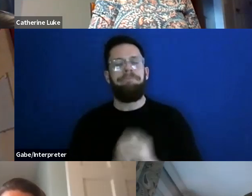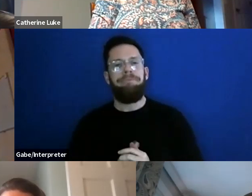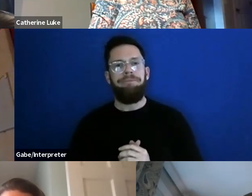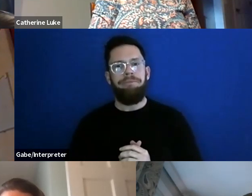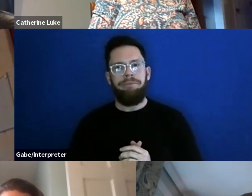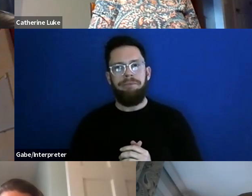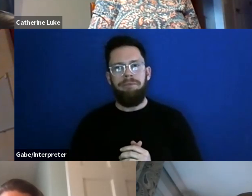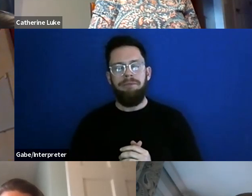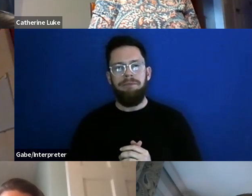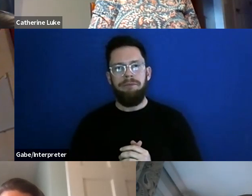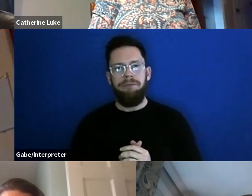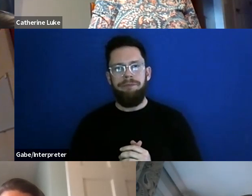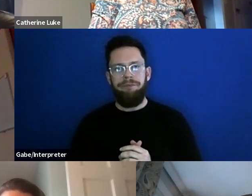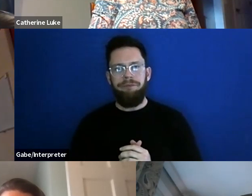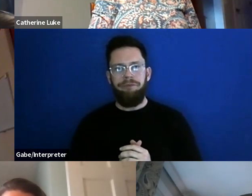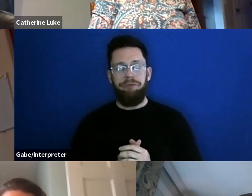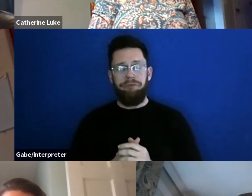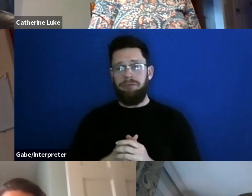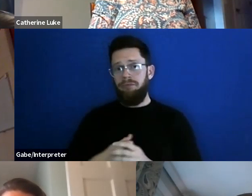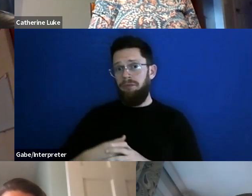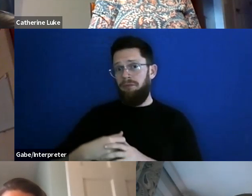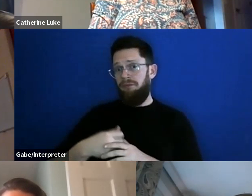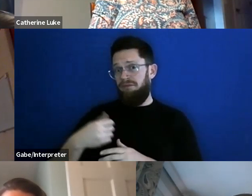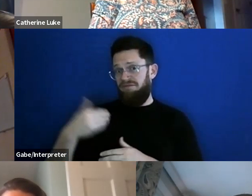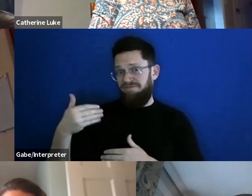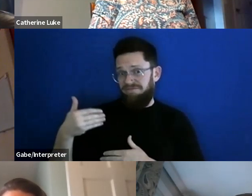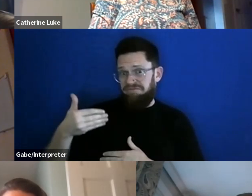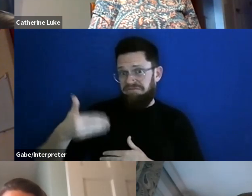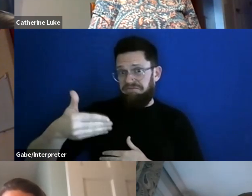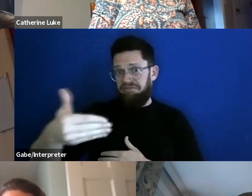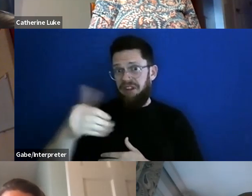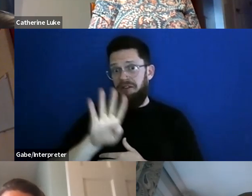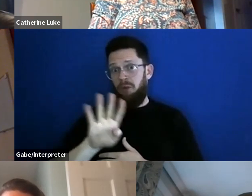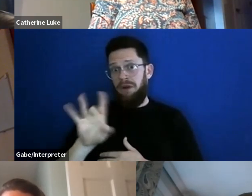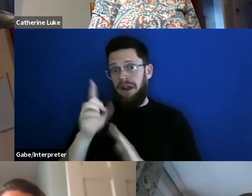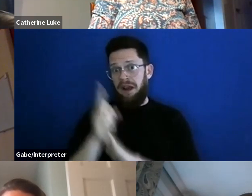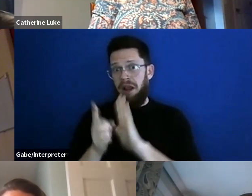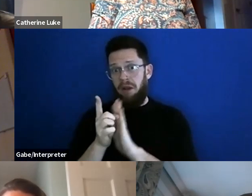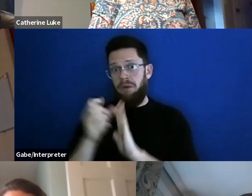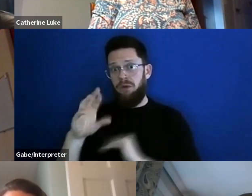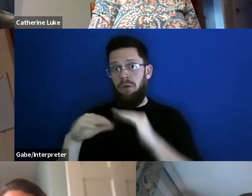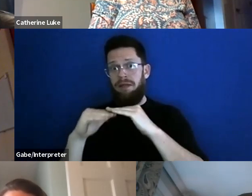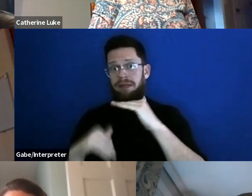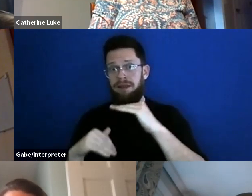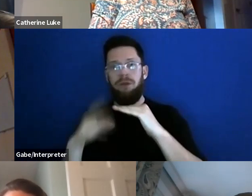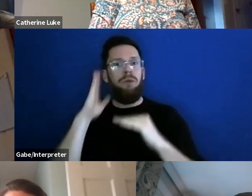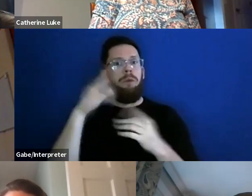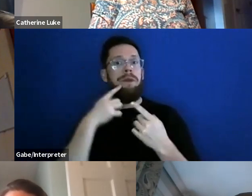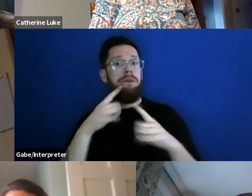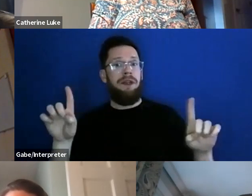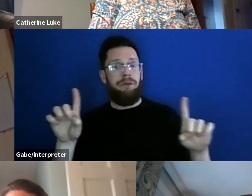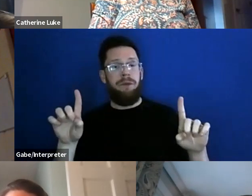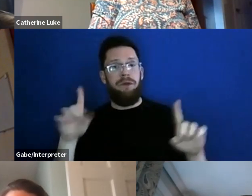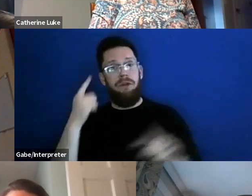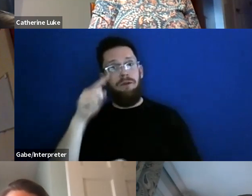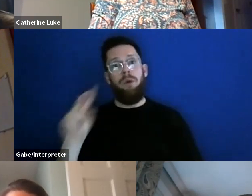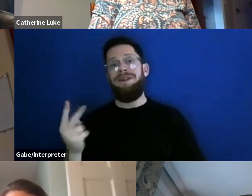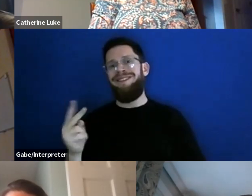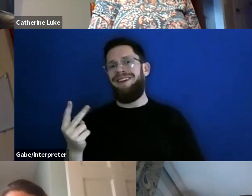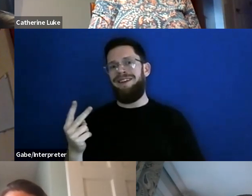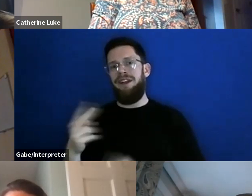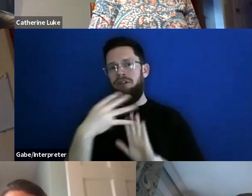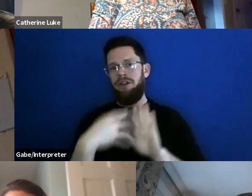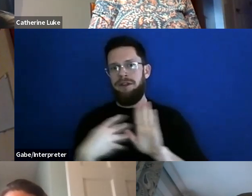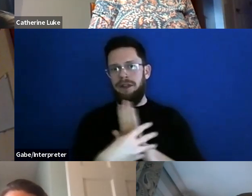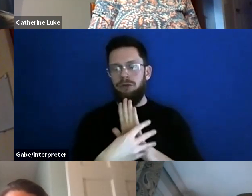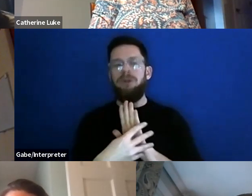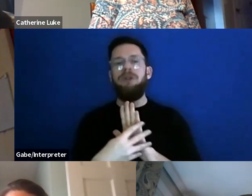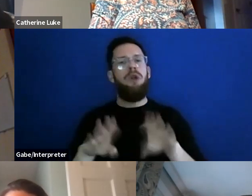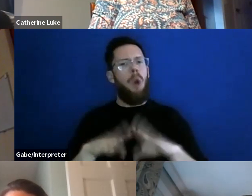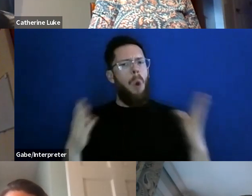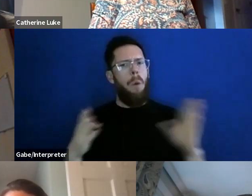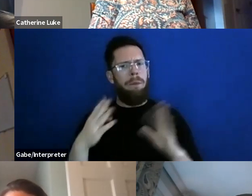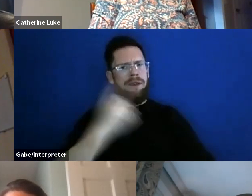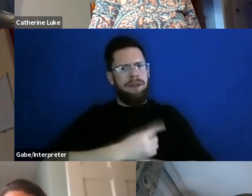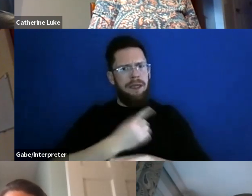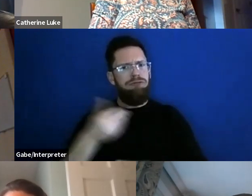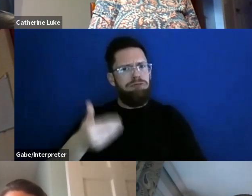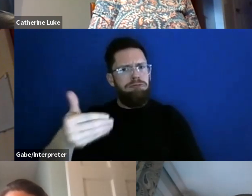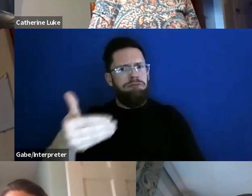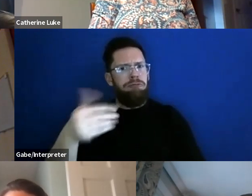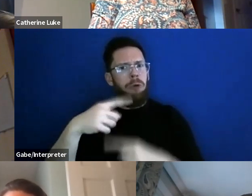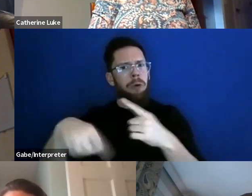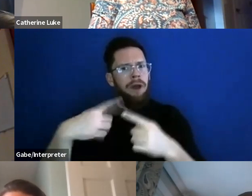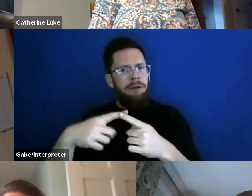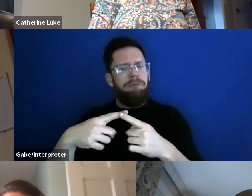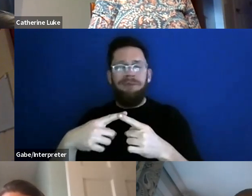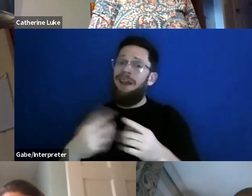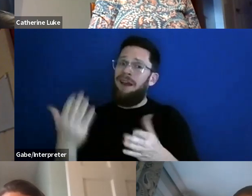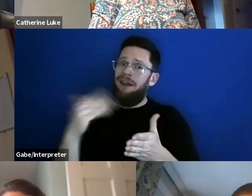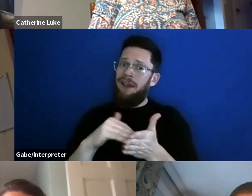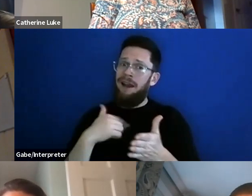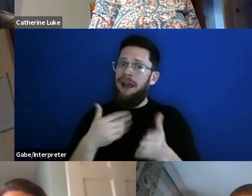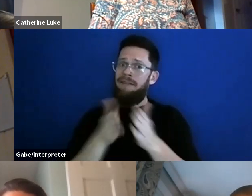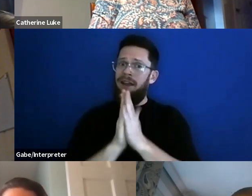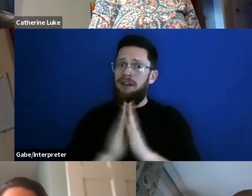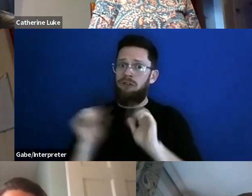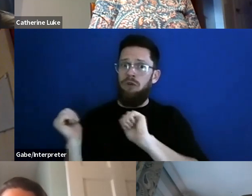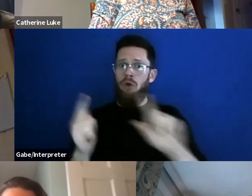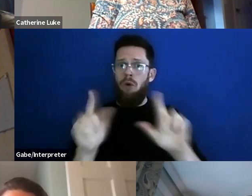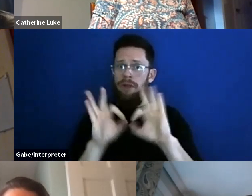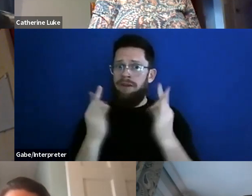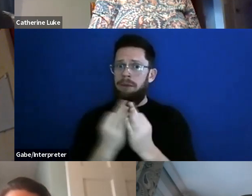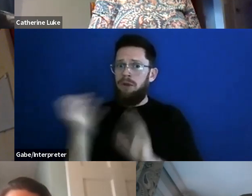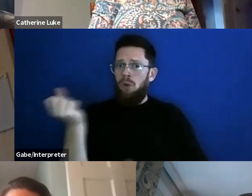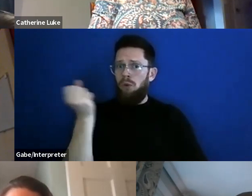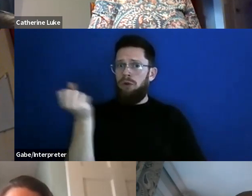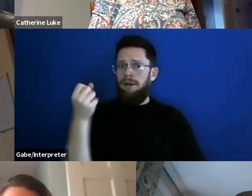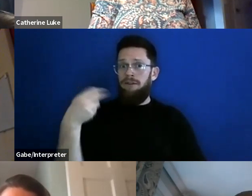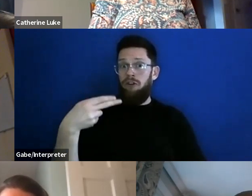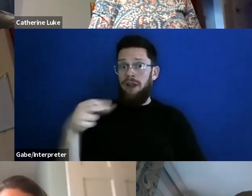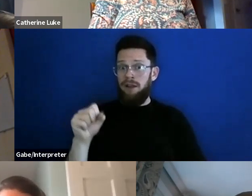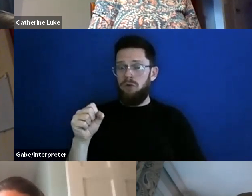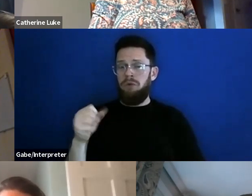Joseph Baeta: Within the next 48 hours or less i'll be making some significant announcements on secondary schedules and reopening dates so again, I know that i've asked all the families to hold off about the high school those should be coming in the next 48 hours or less.